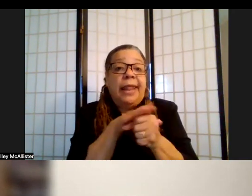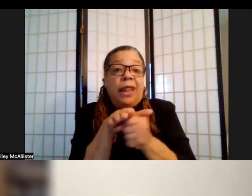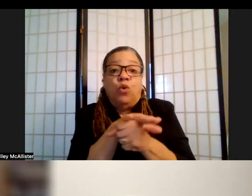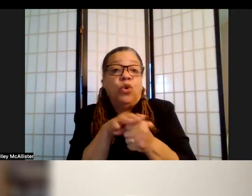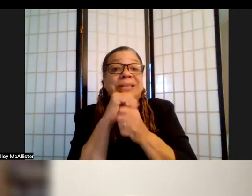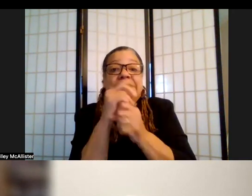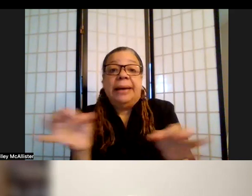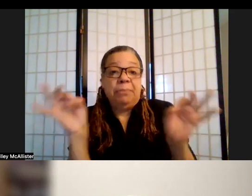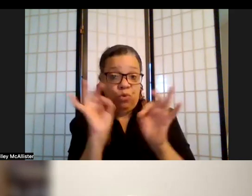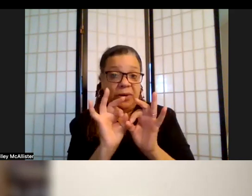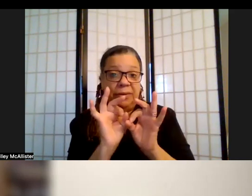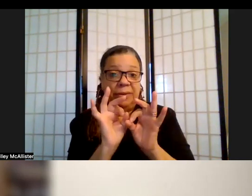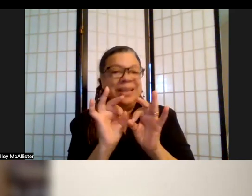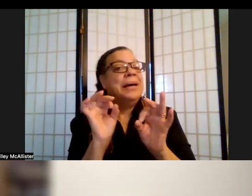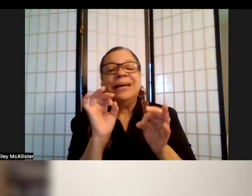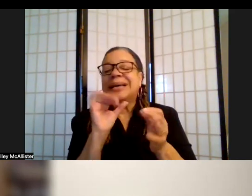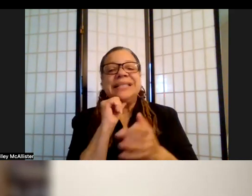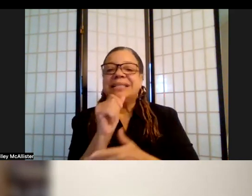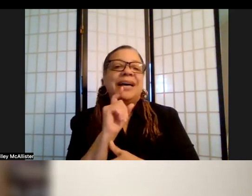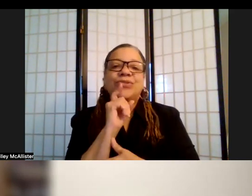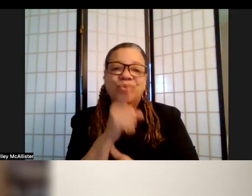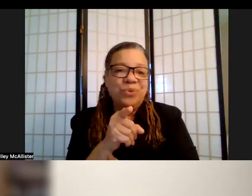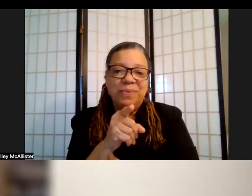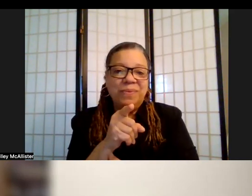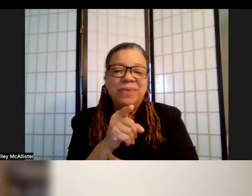and, and, and sort of develop and apply tools from a distance.